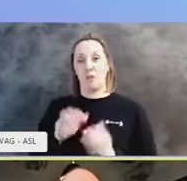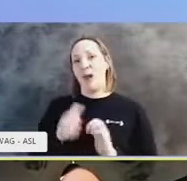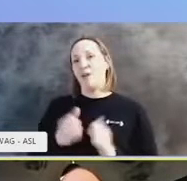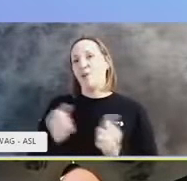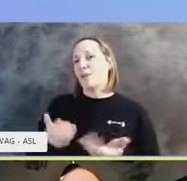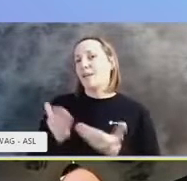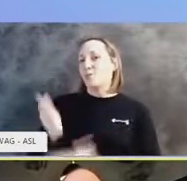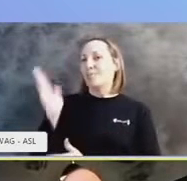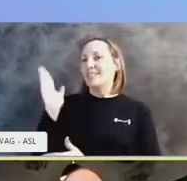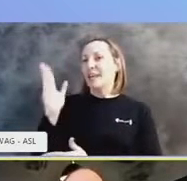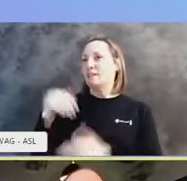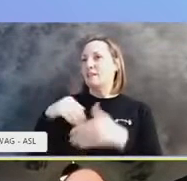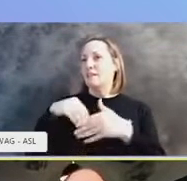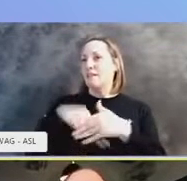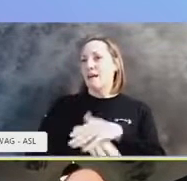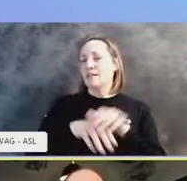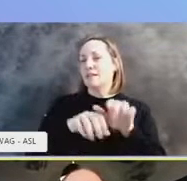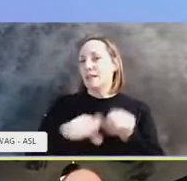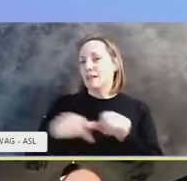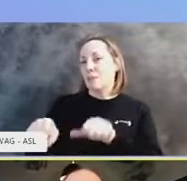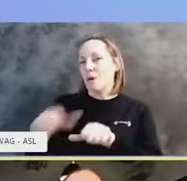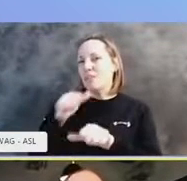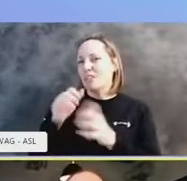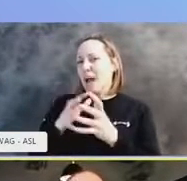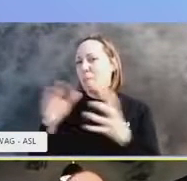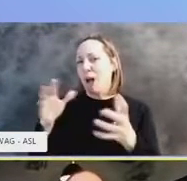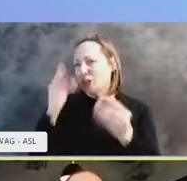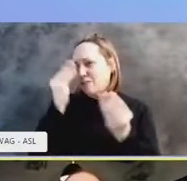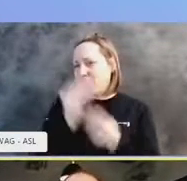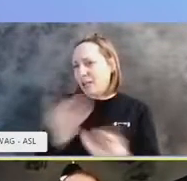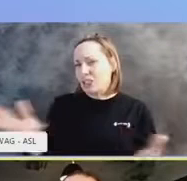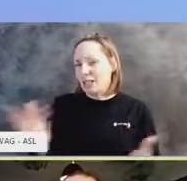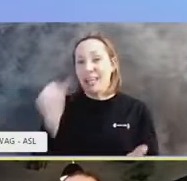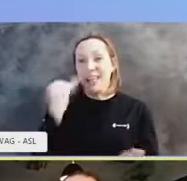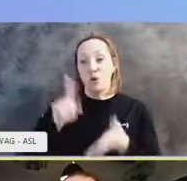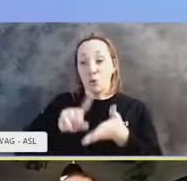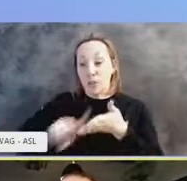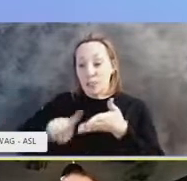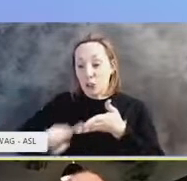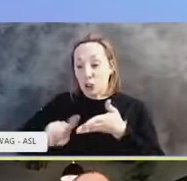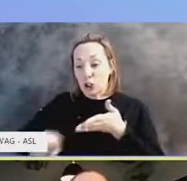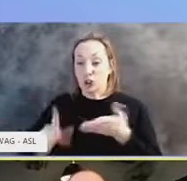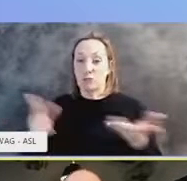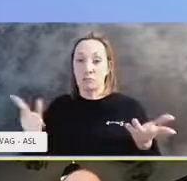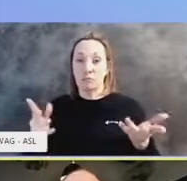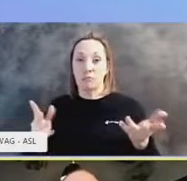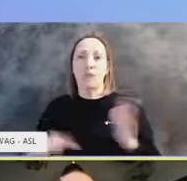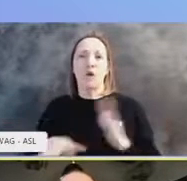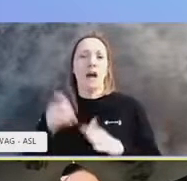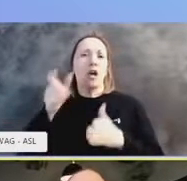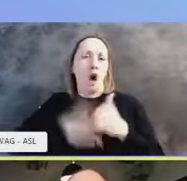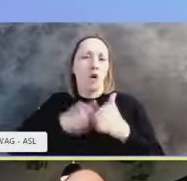stuff use, that that we we know and love, but when it comes to how do we present in a way that is accessible,